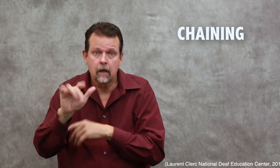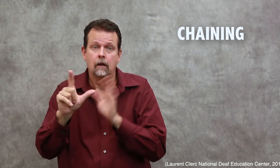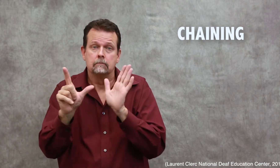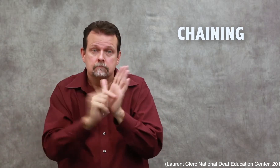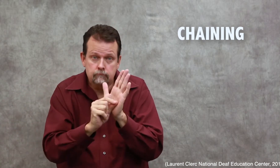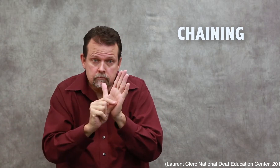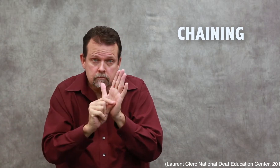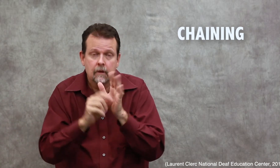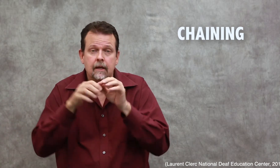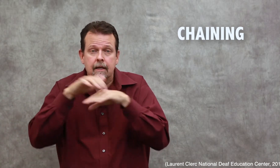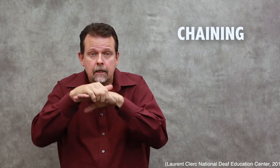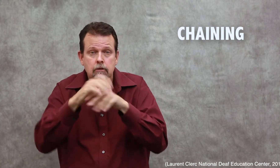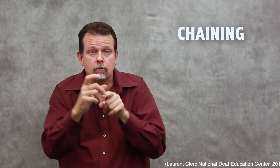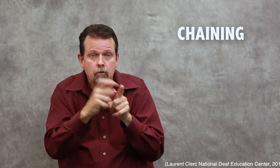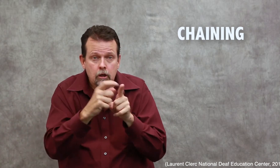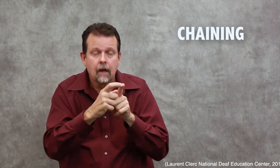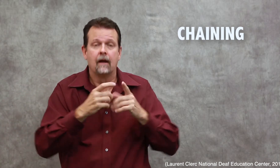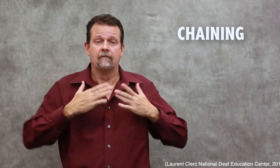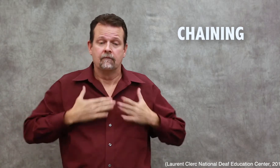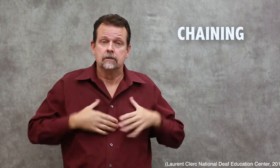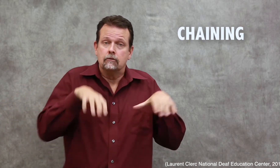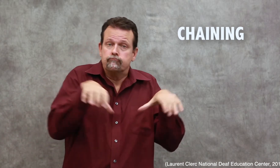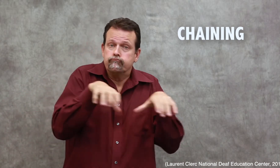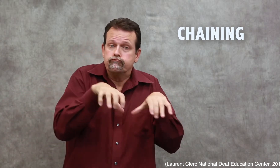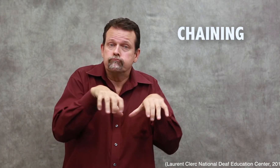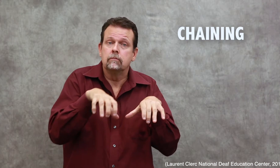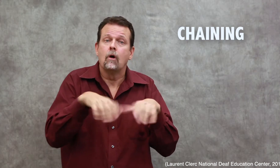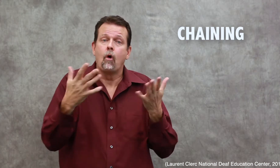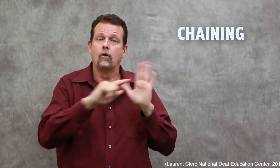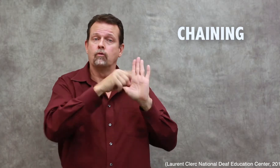the printed English word, physical action,